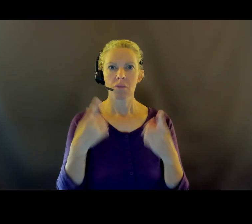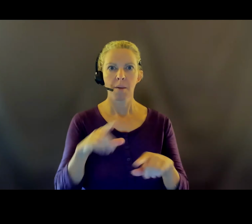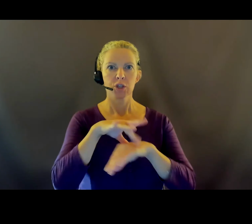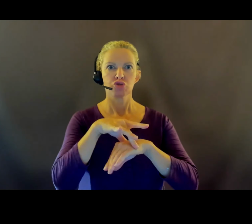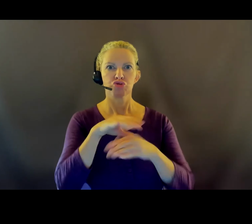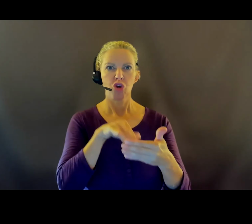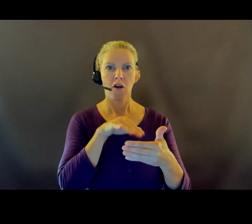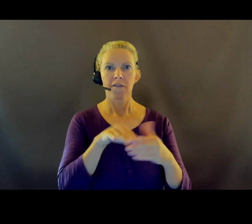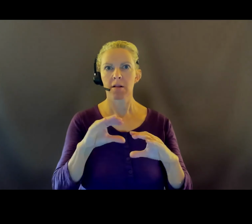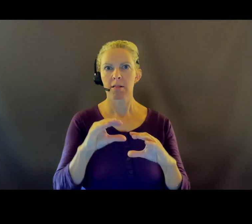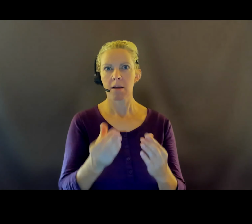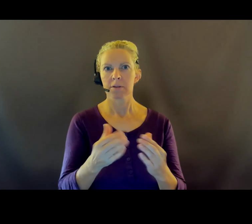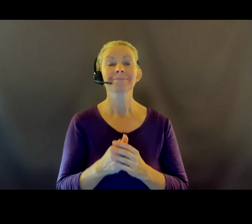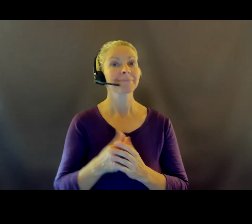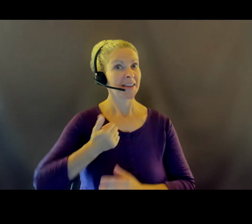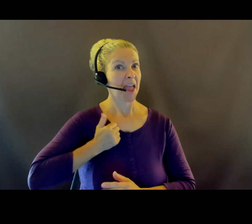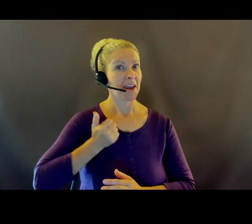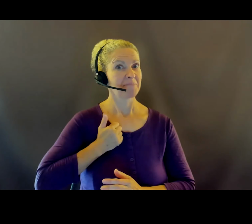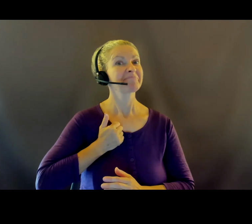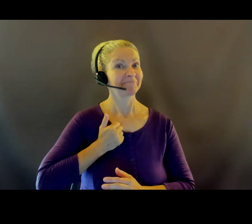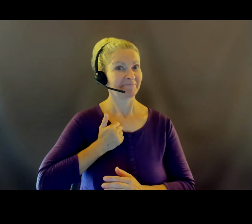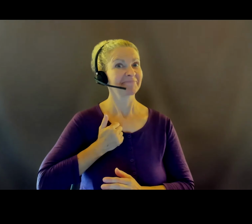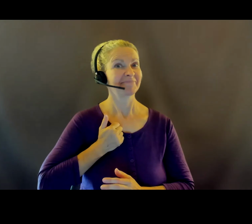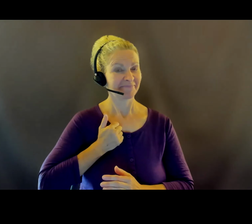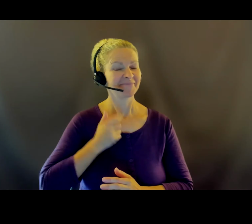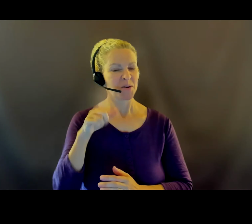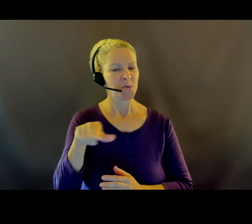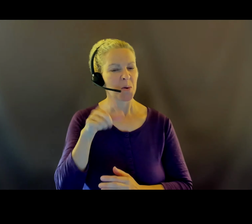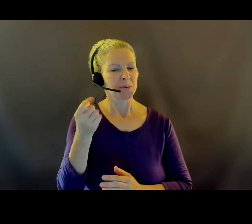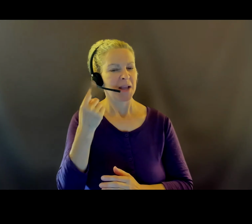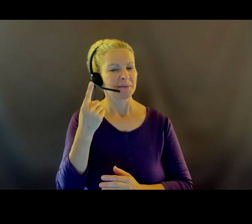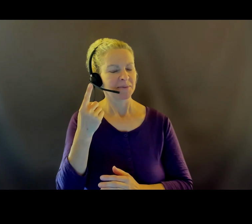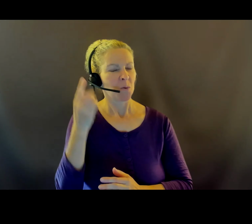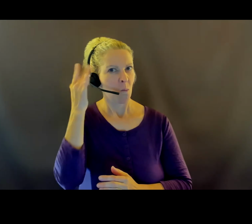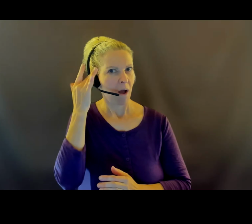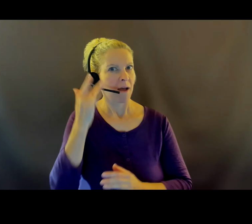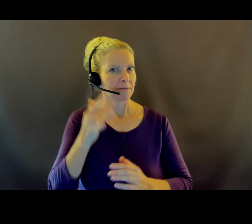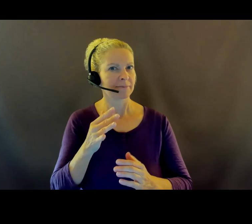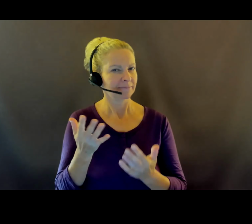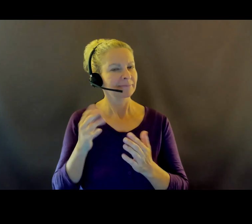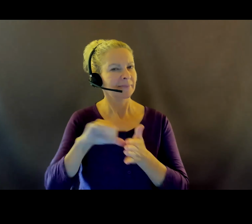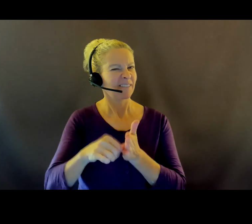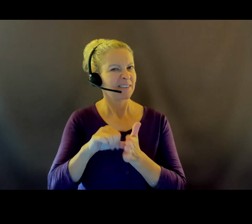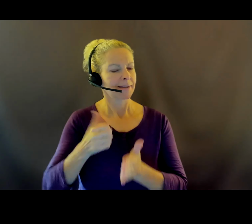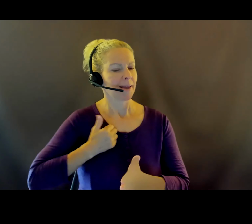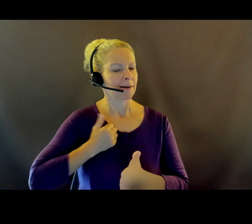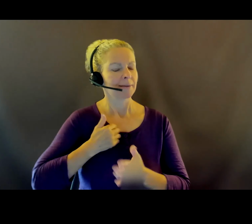I'm a Canadian, again, you will relate to that part soon.